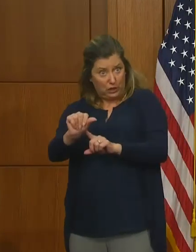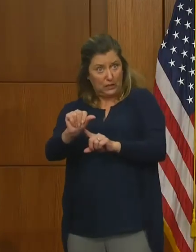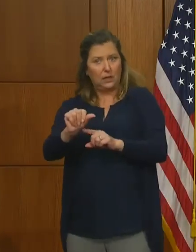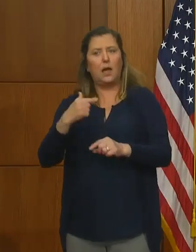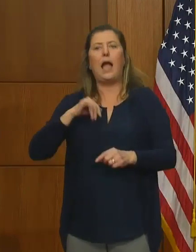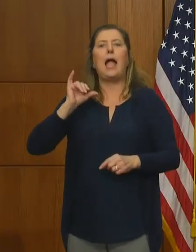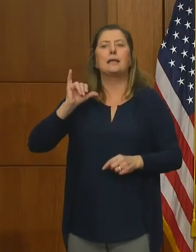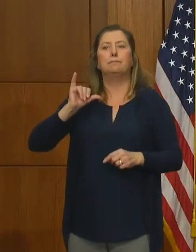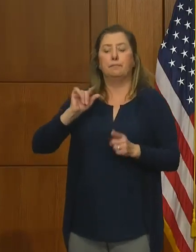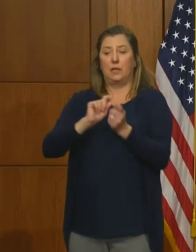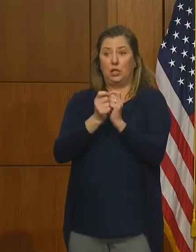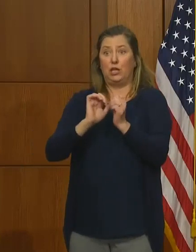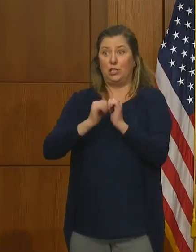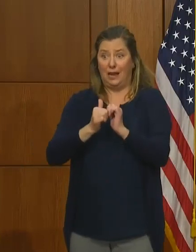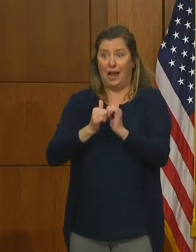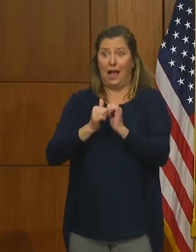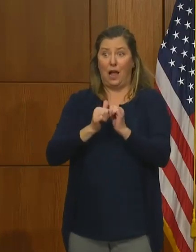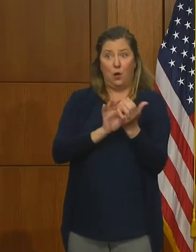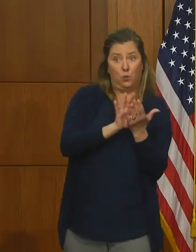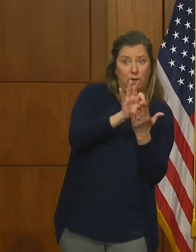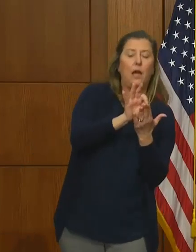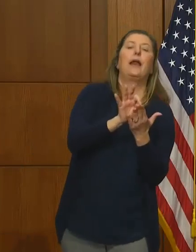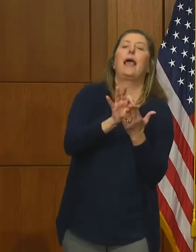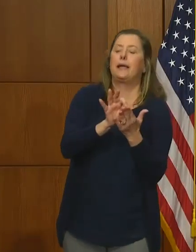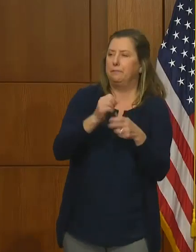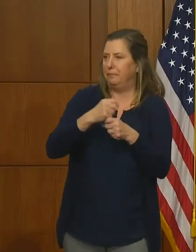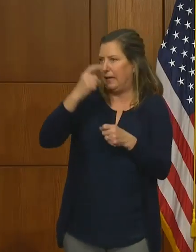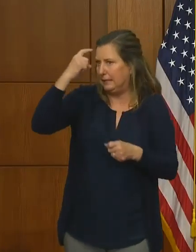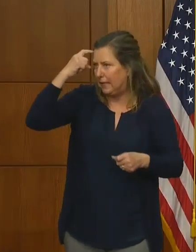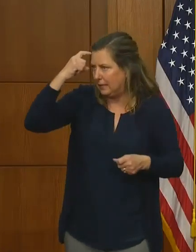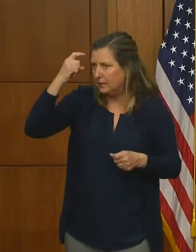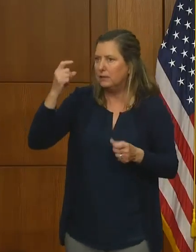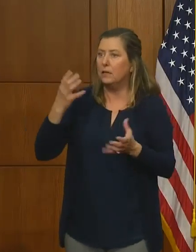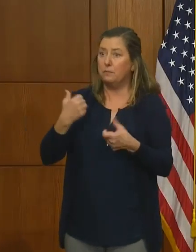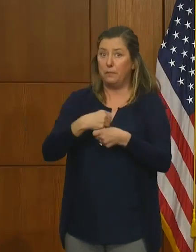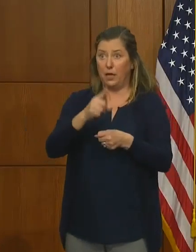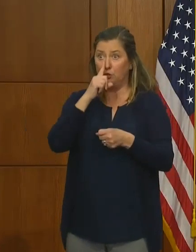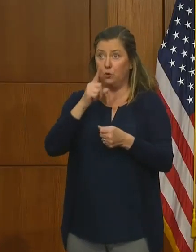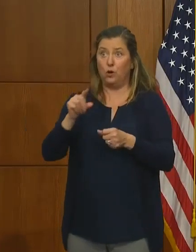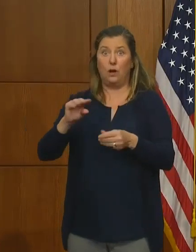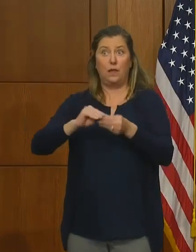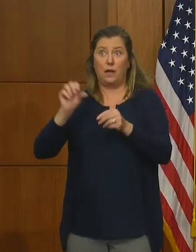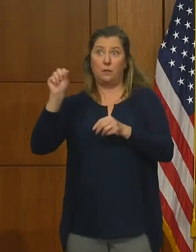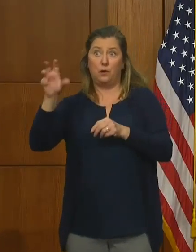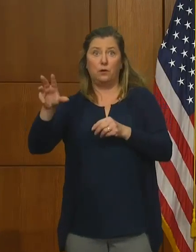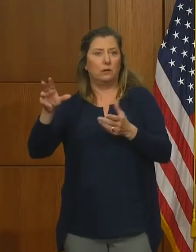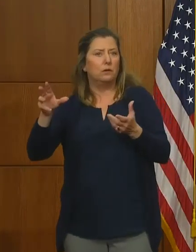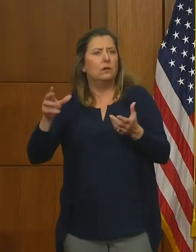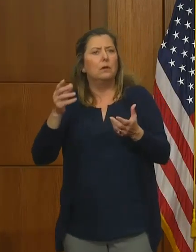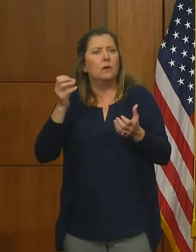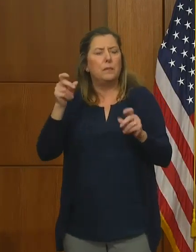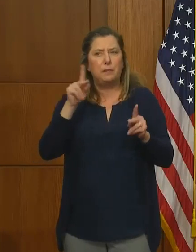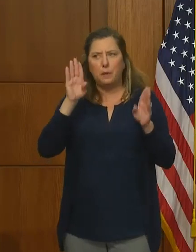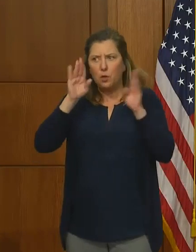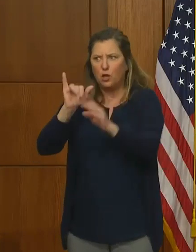OTHER FOLKS ARE DOING WE A LOT WE REALIZE FOR VIRGINIA. THAT THAT CHANGE IN METHODOLOGY MADE A CLEAR SENSE BECAUSE WE WANT